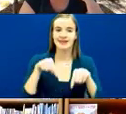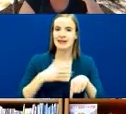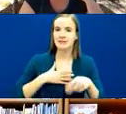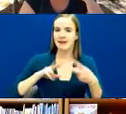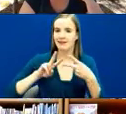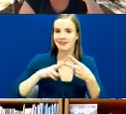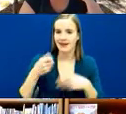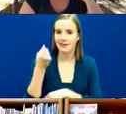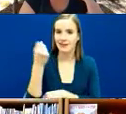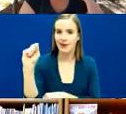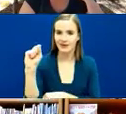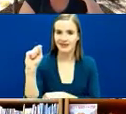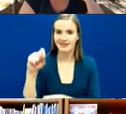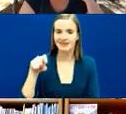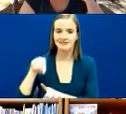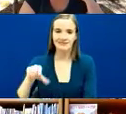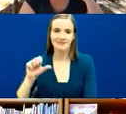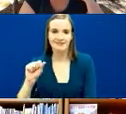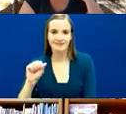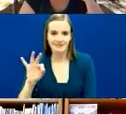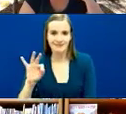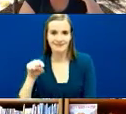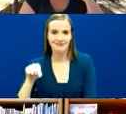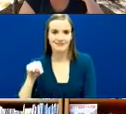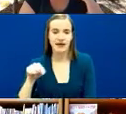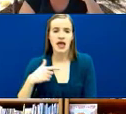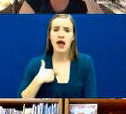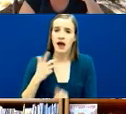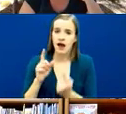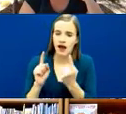in, in San Francisco. And this is where I met many iconic leaders of the